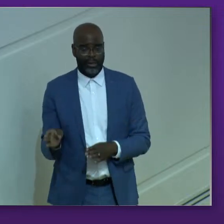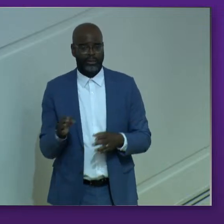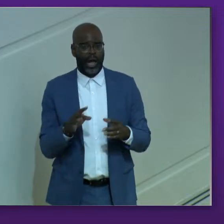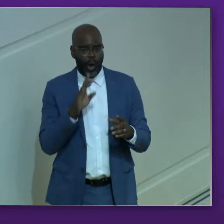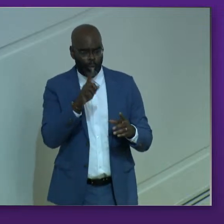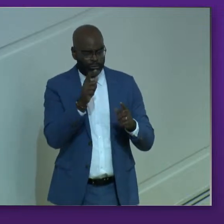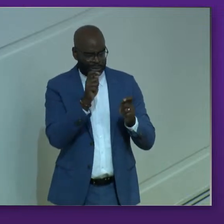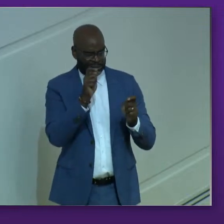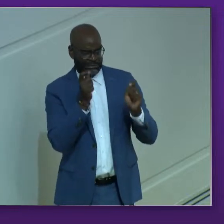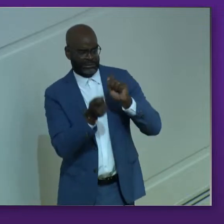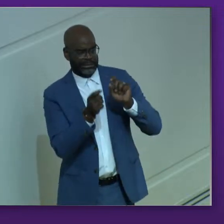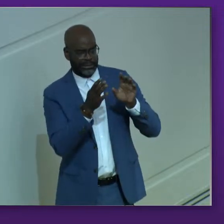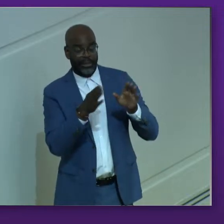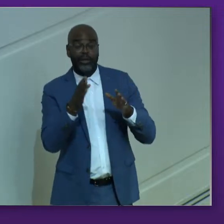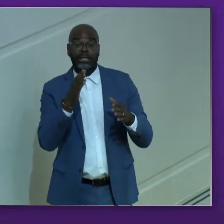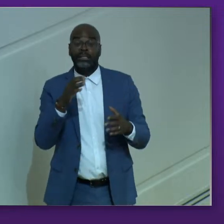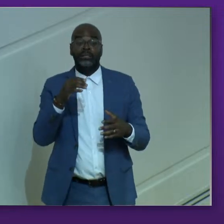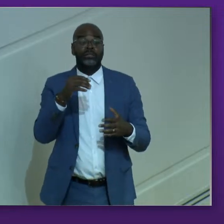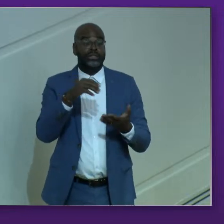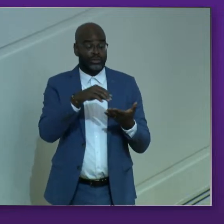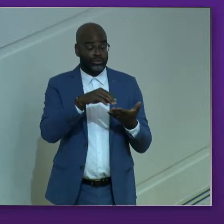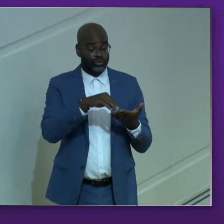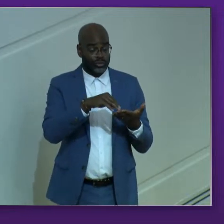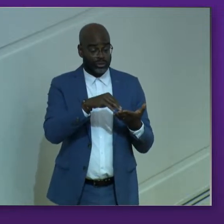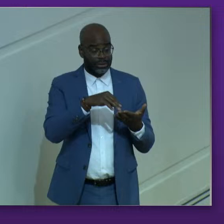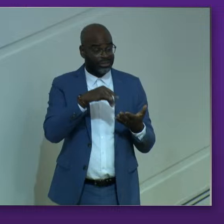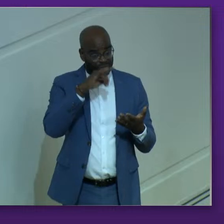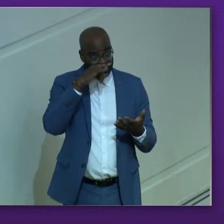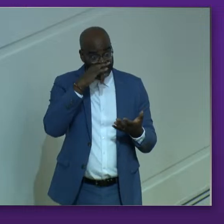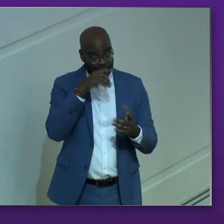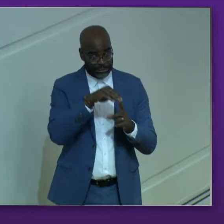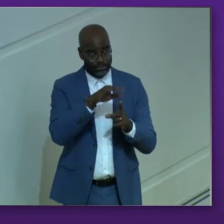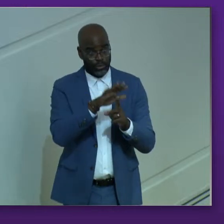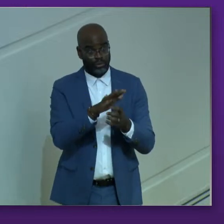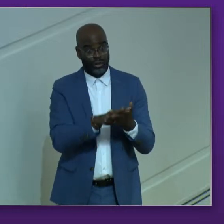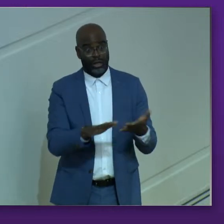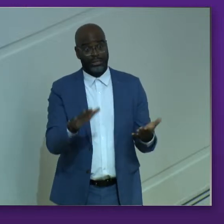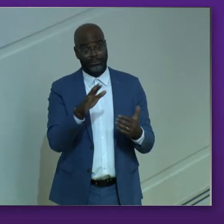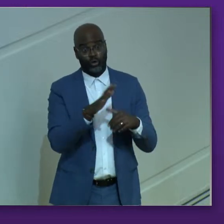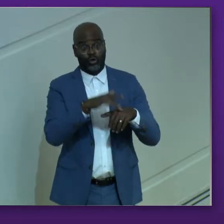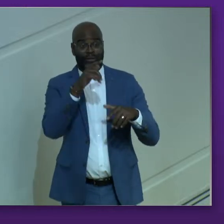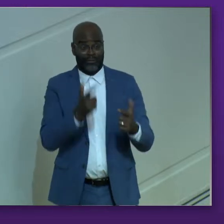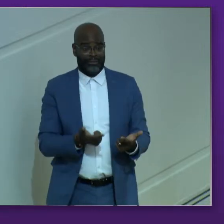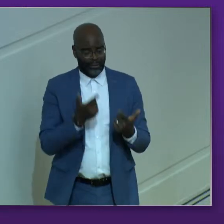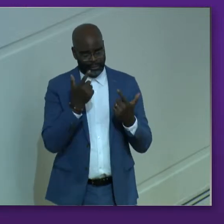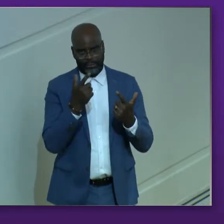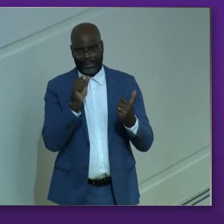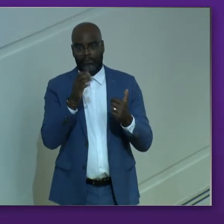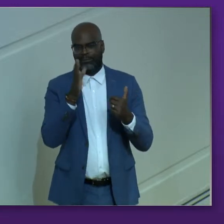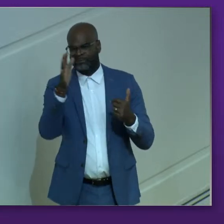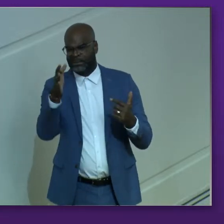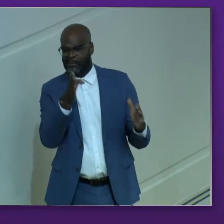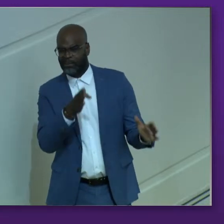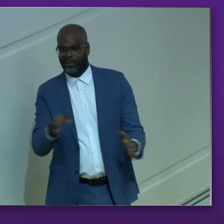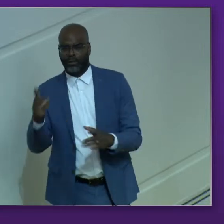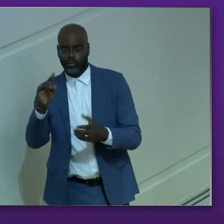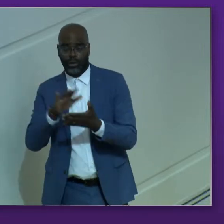THIS.